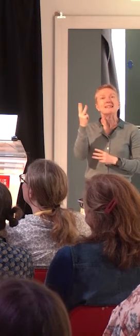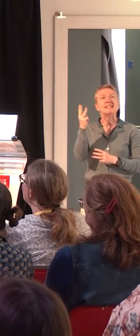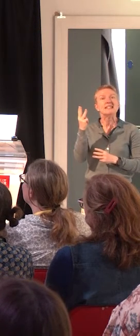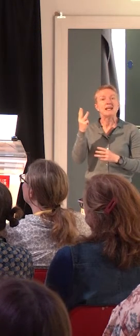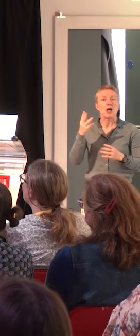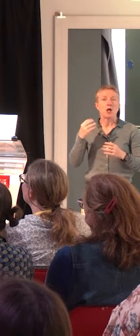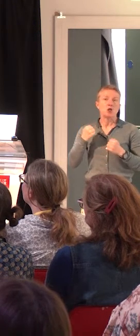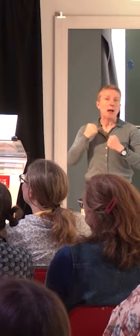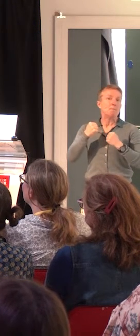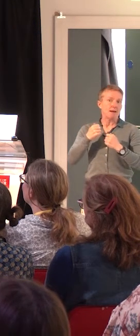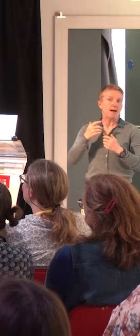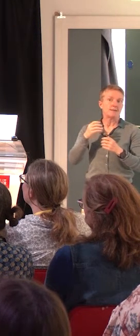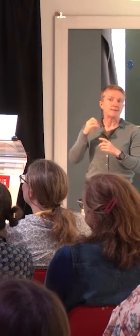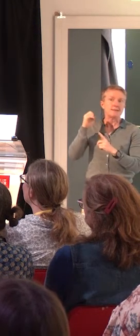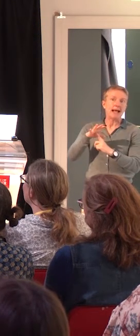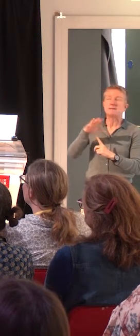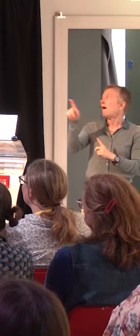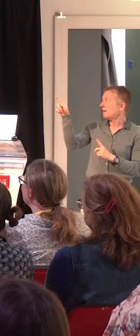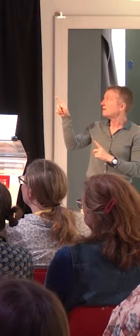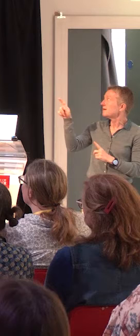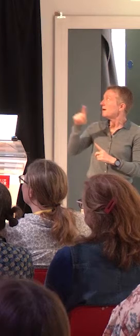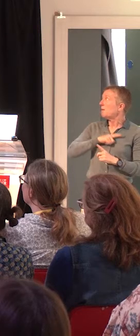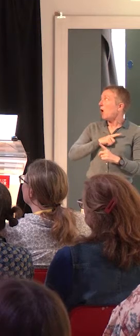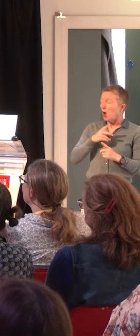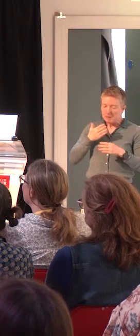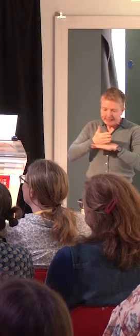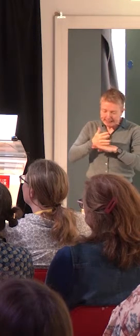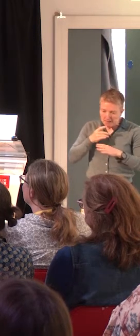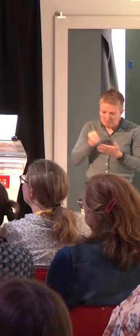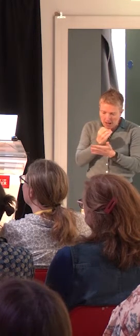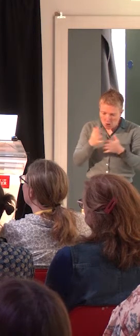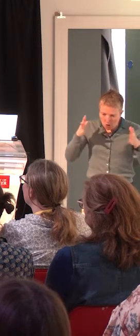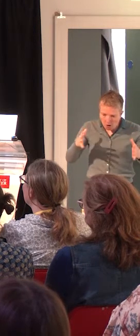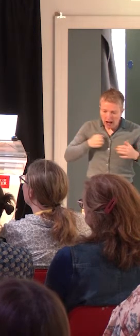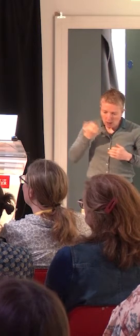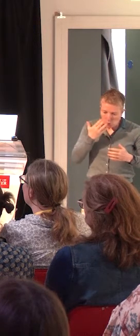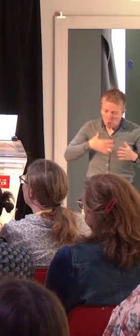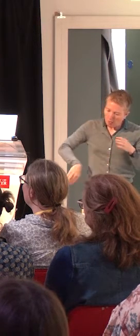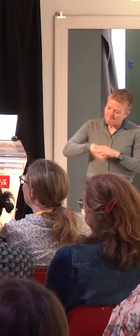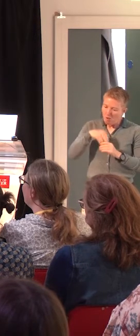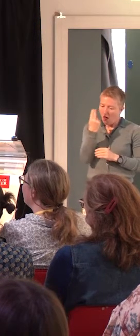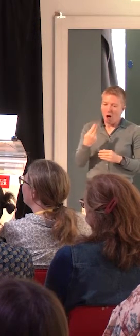for our hard work in embedding Arts Award into our school. There is currently owned 53 Champion Centres in the UK.